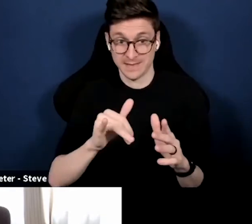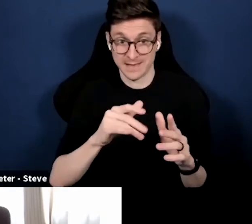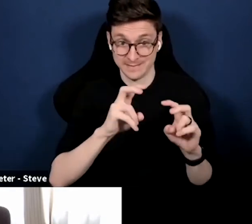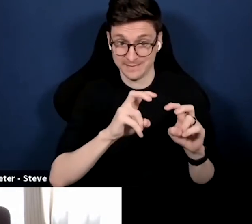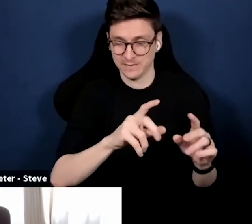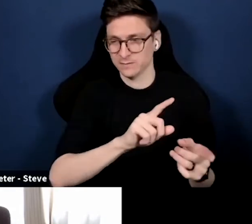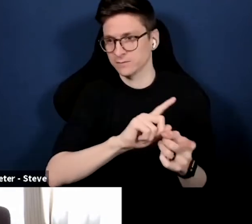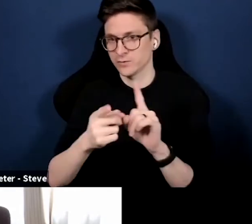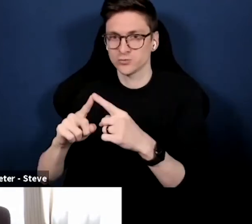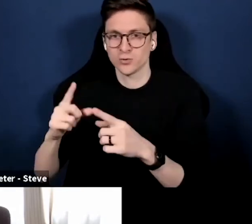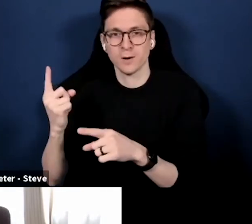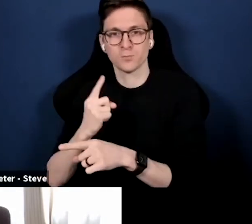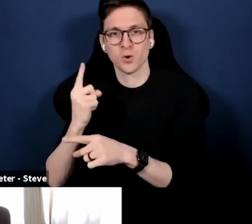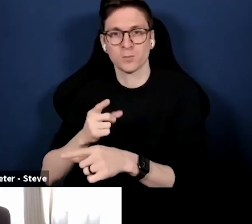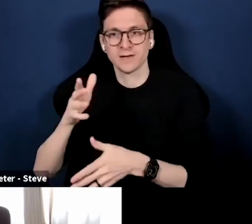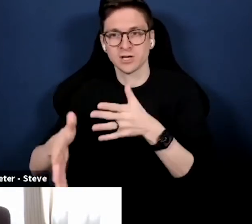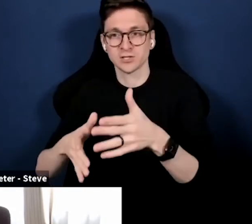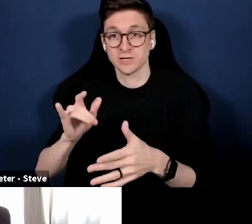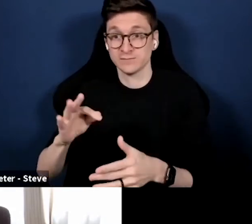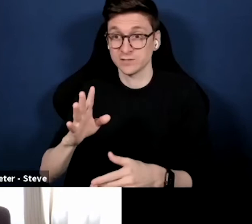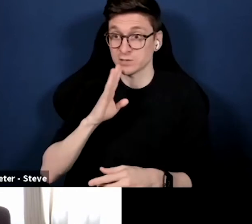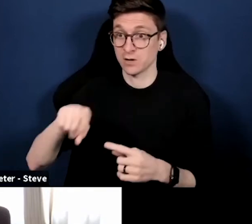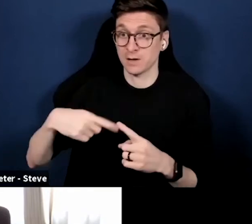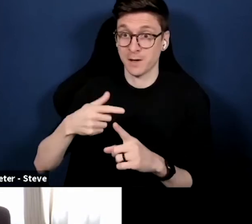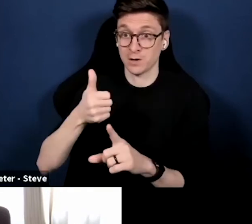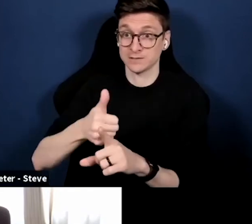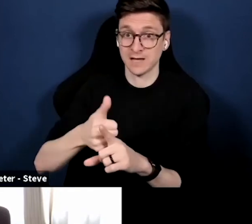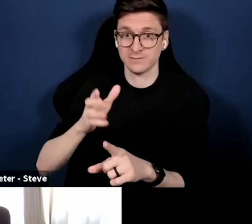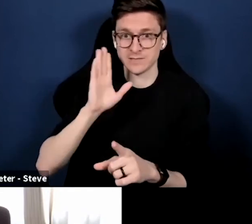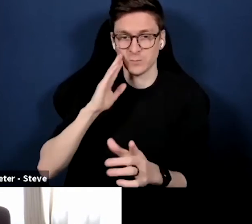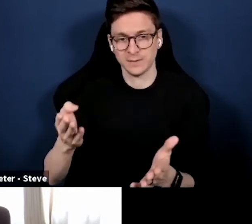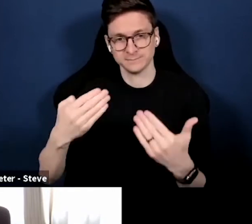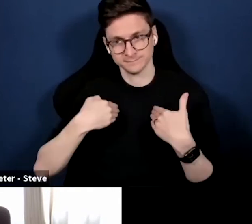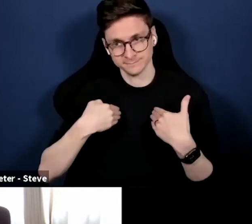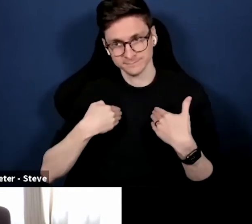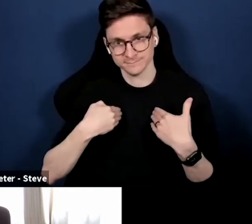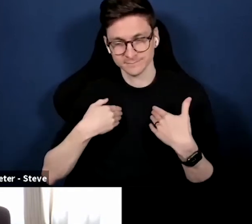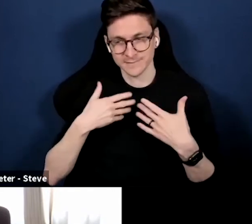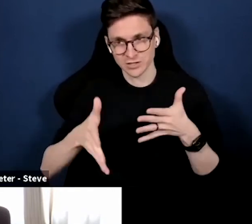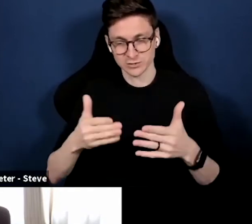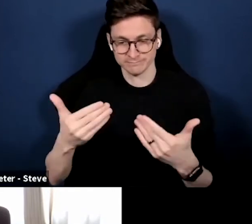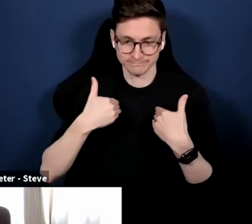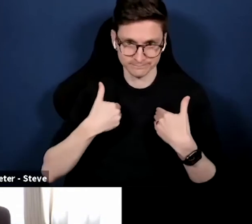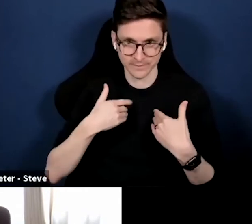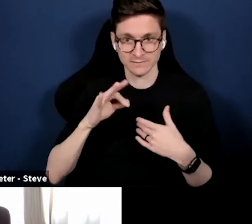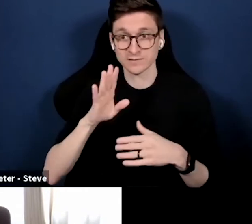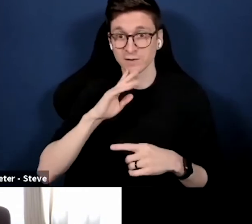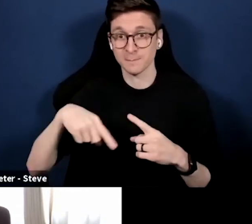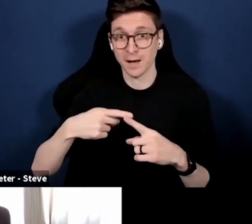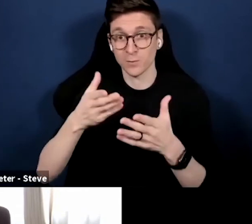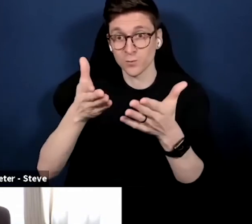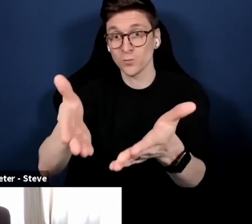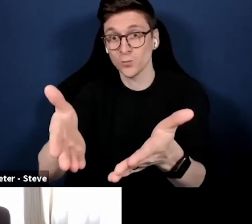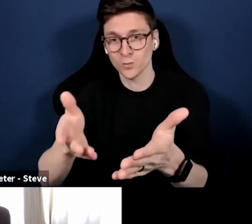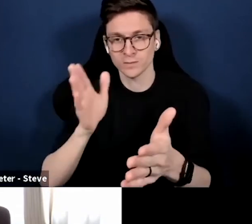so if she's talking about me then she'll do this or if it's you and so forth um and these are um